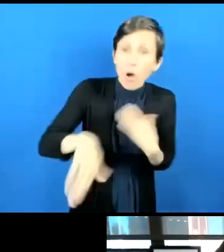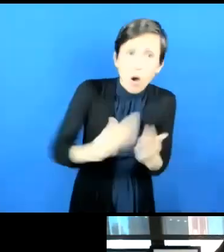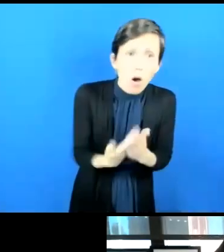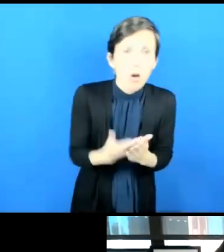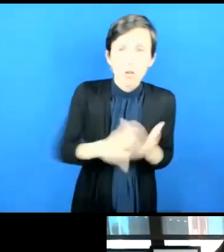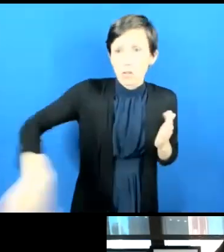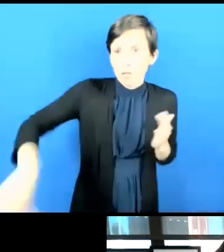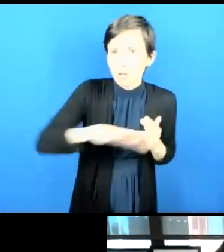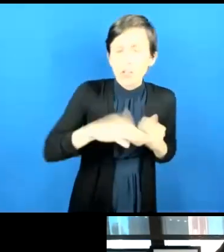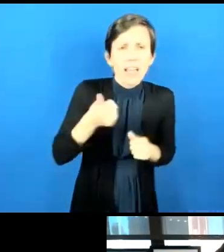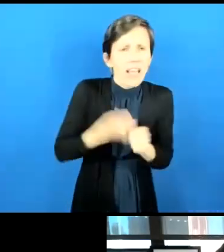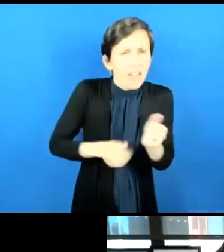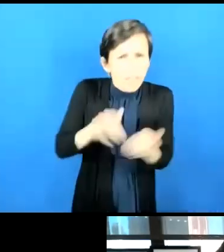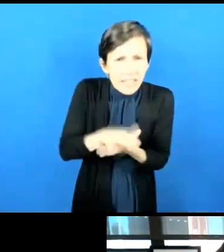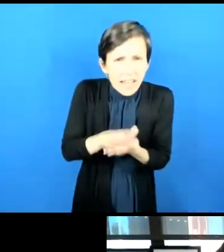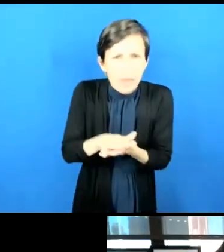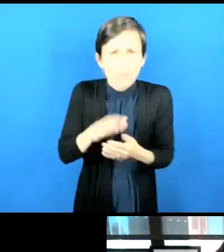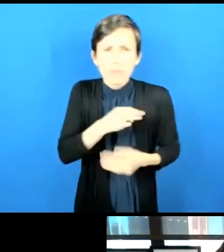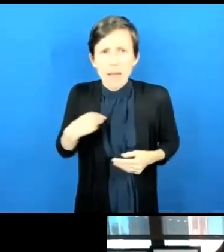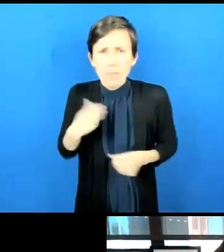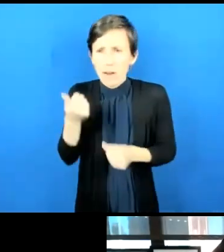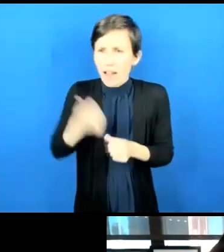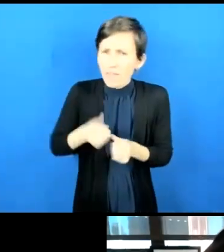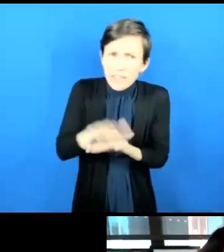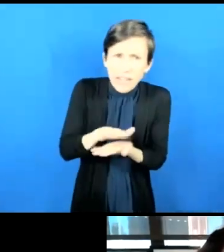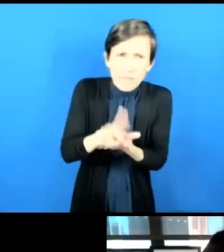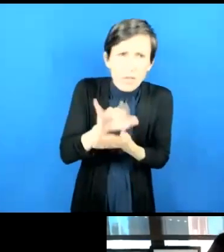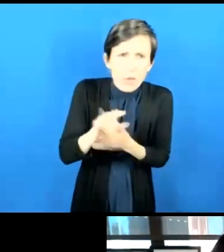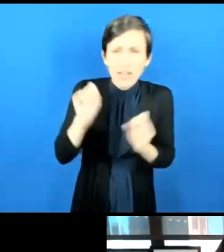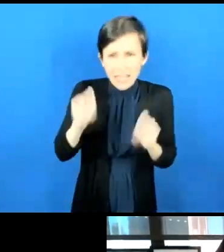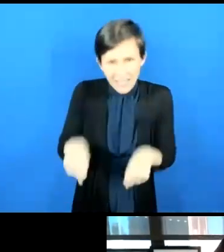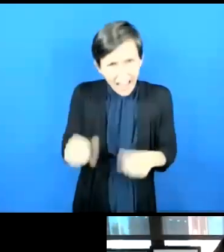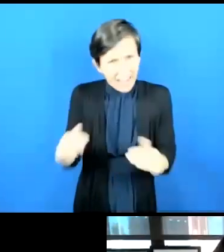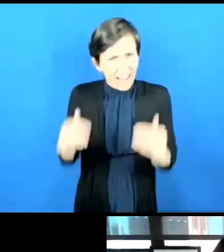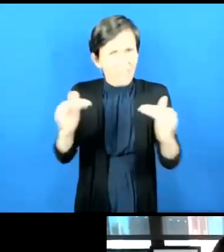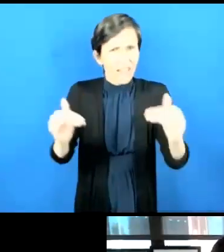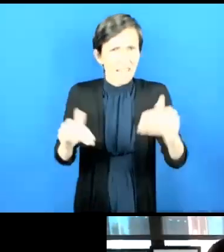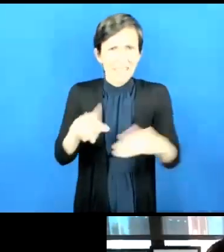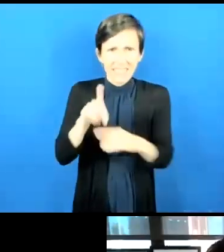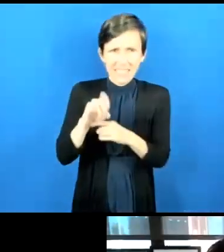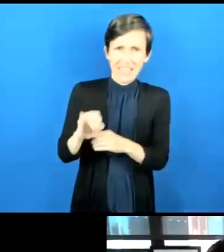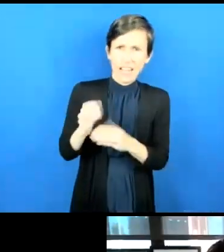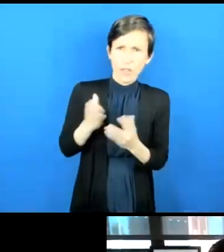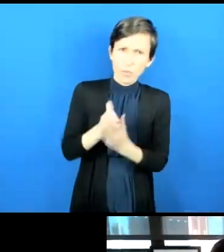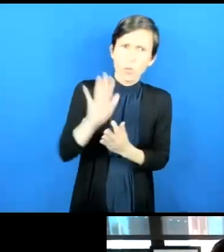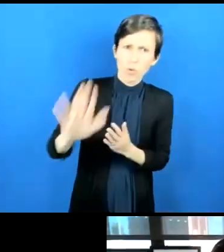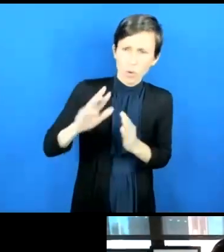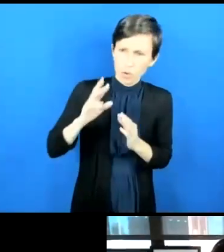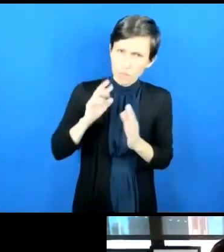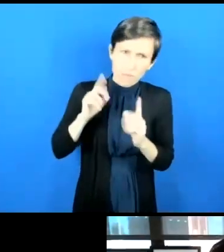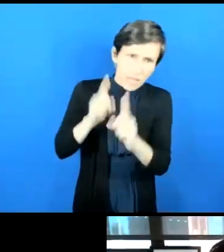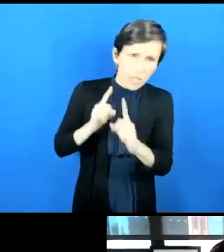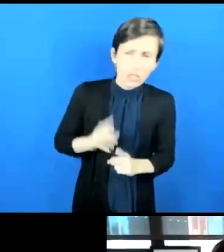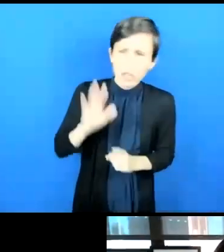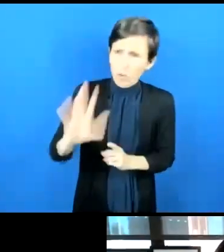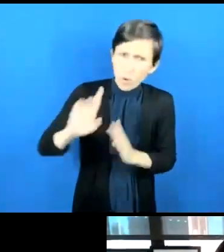and every campus member can positively advance diversity, equity, and inclusion through their respective missions roles and positions